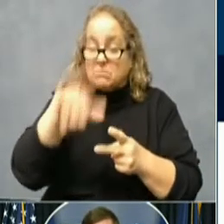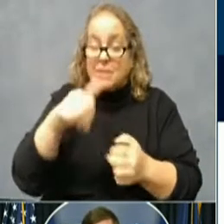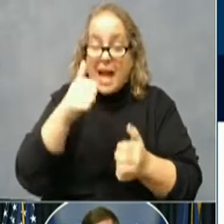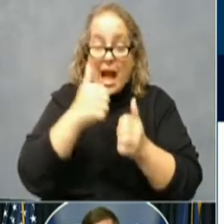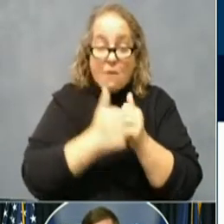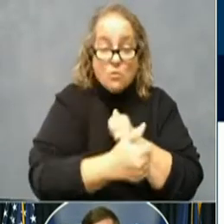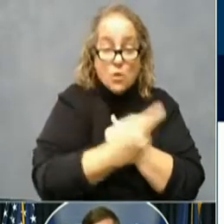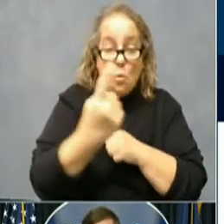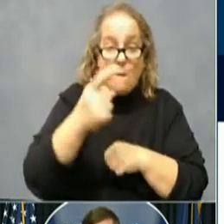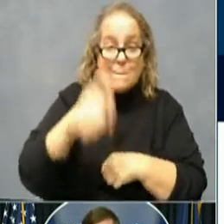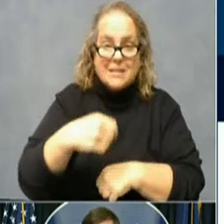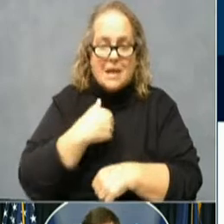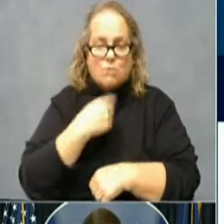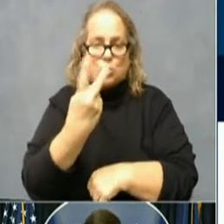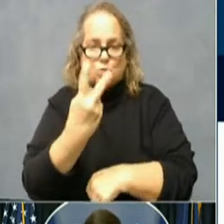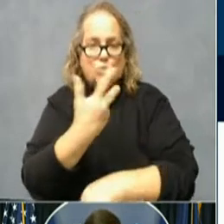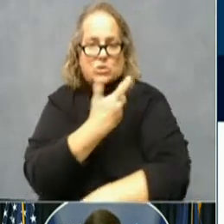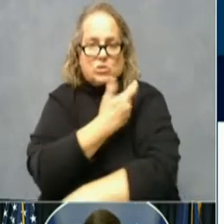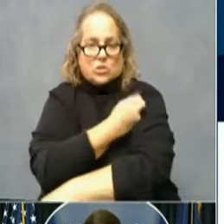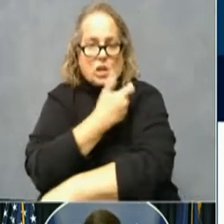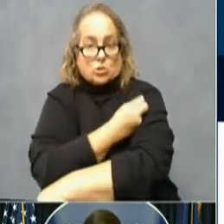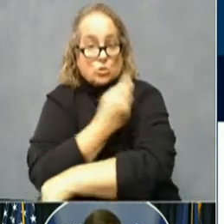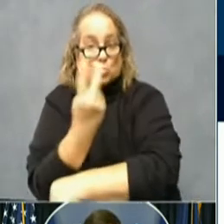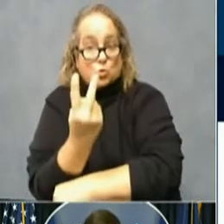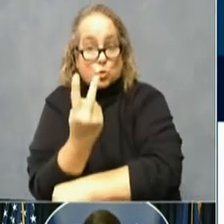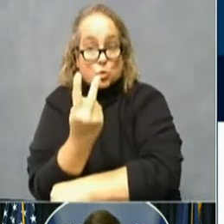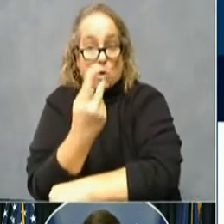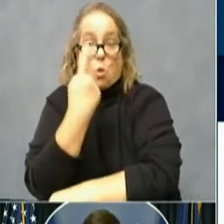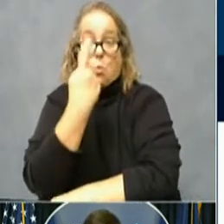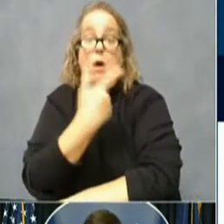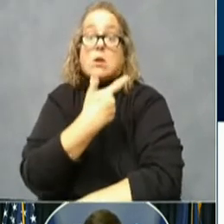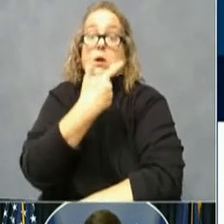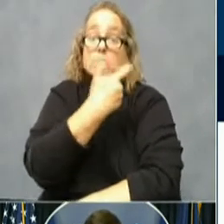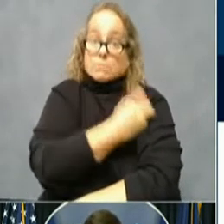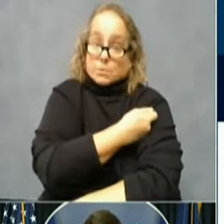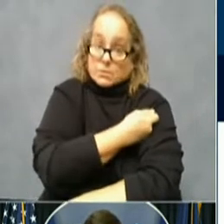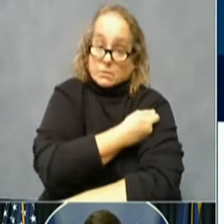That's when it needs to be, uh, provided. And it's four weeks after the